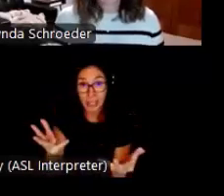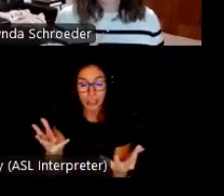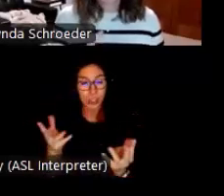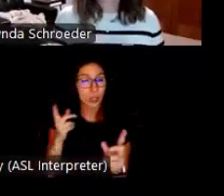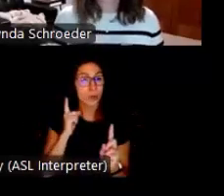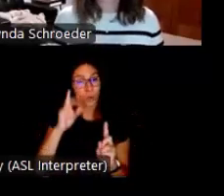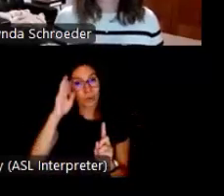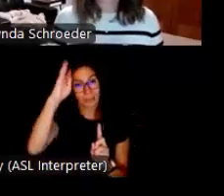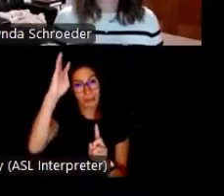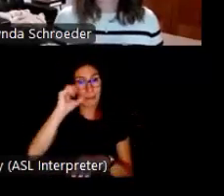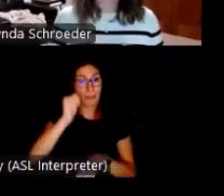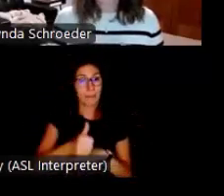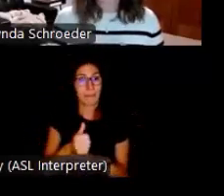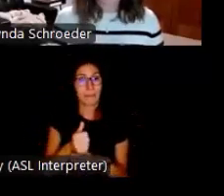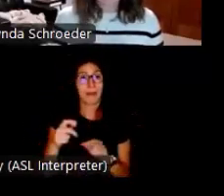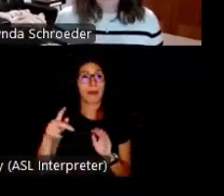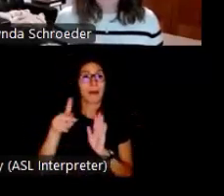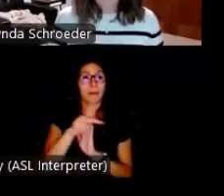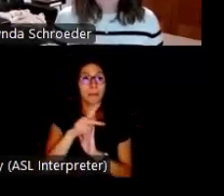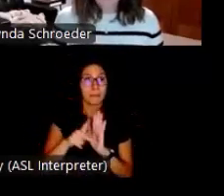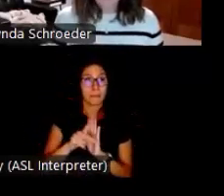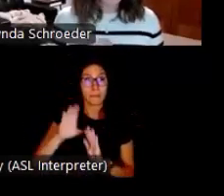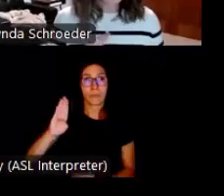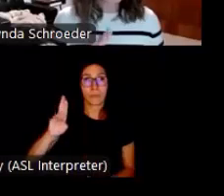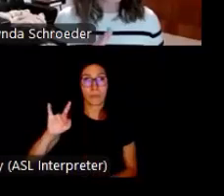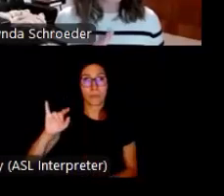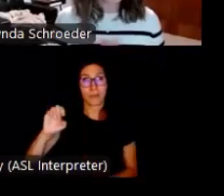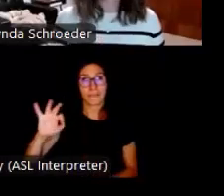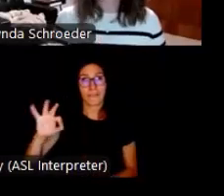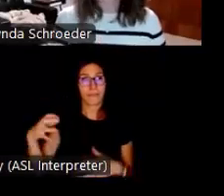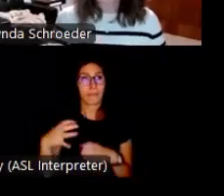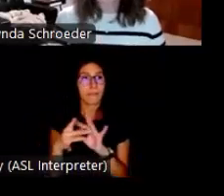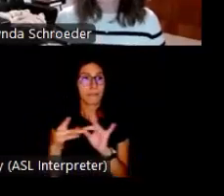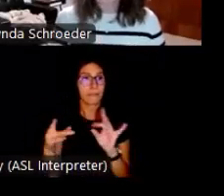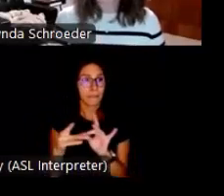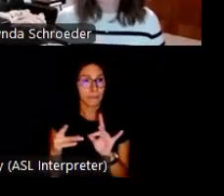We shared this with legislative health aides. But we also created a policy brief